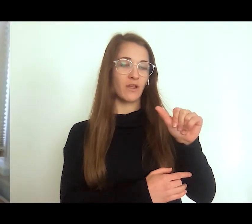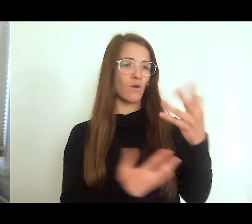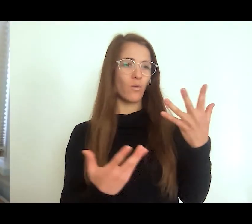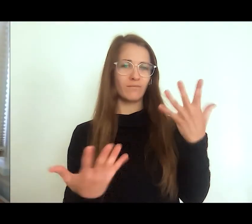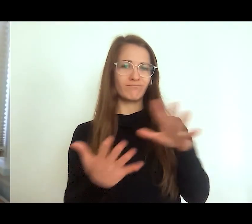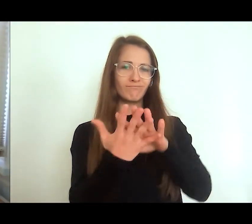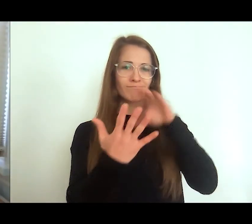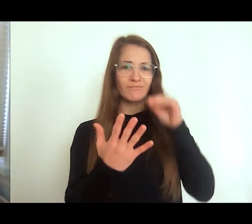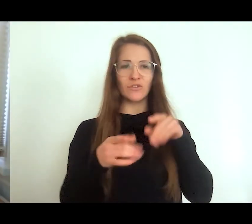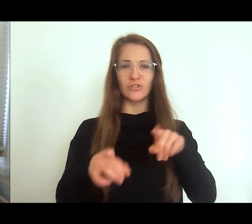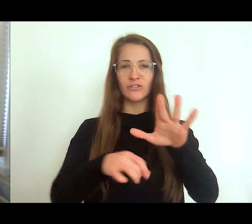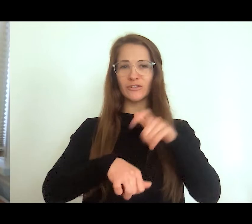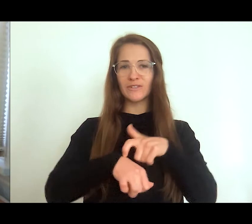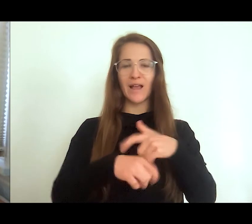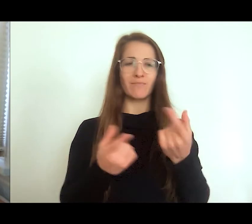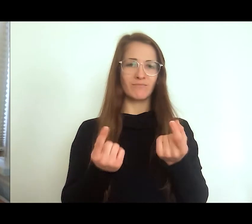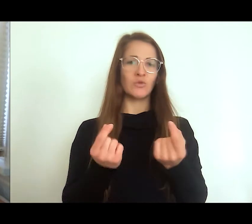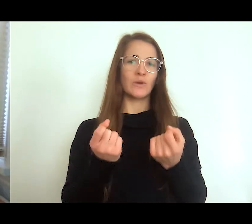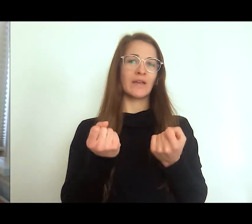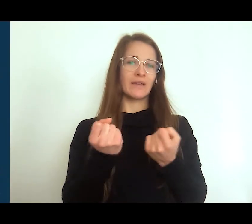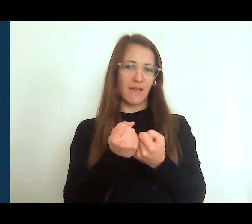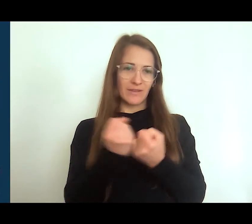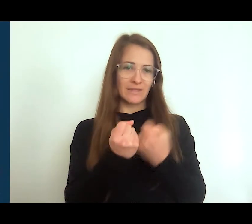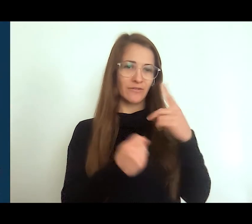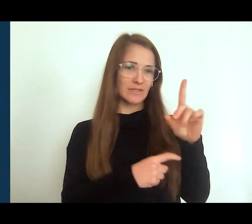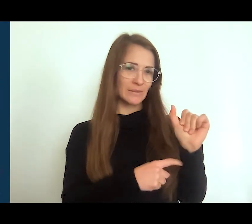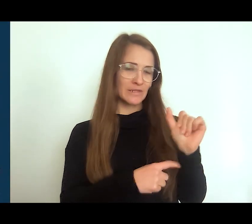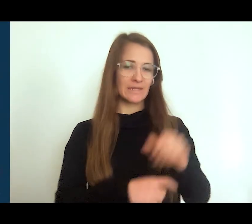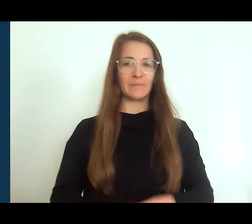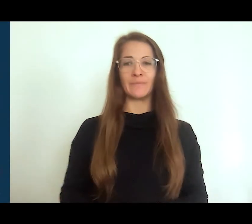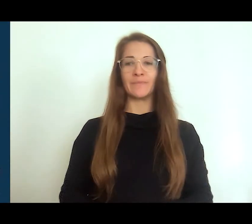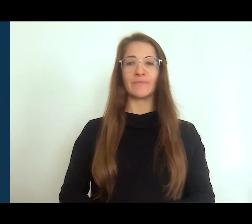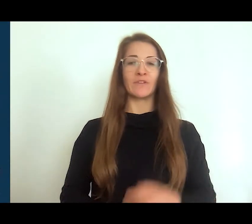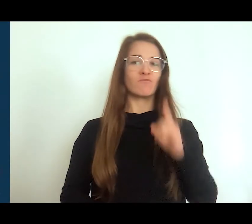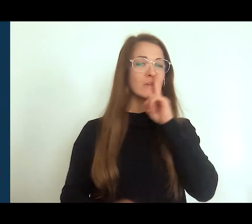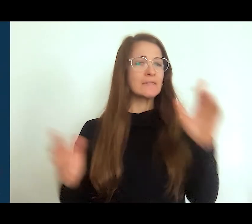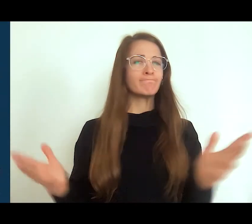AND VIRGINIA, WHAT HAVE YOU LEARNED IN DOING DISABILITY ADVOCACY WORK? REALLY EMPOWERING INDIVIDUALS